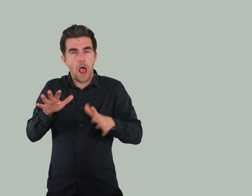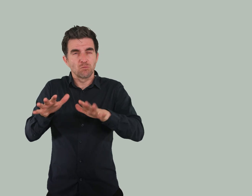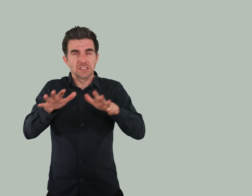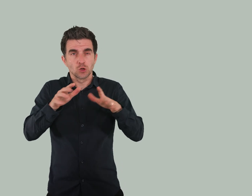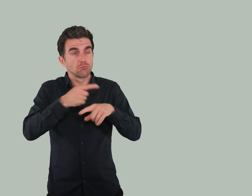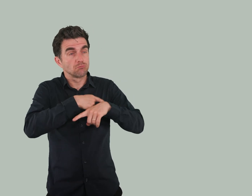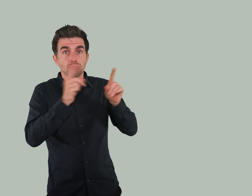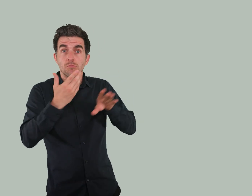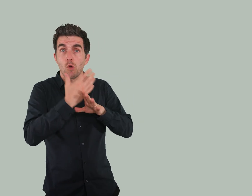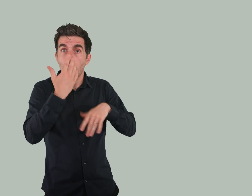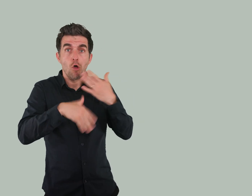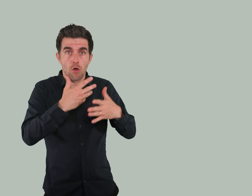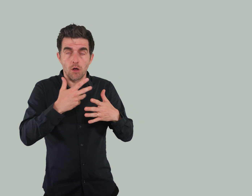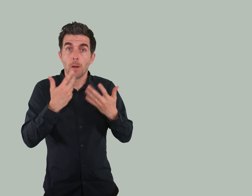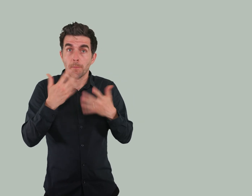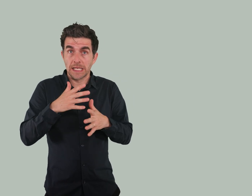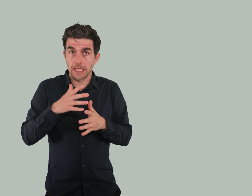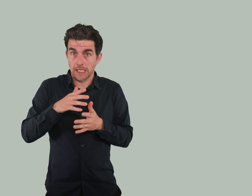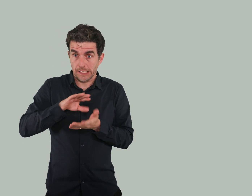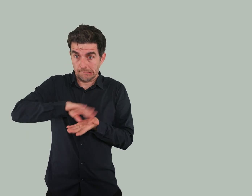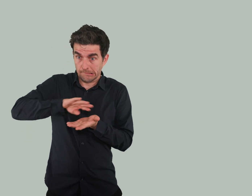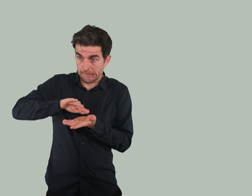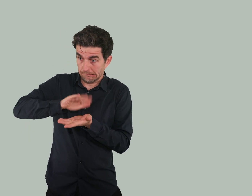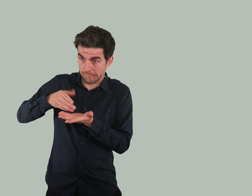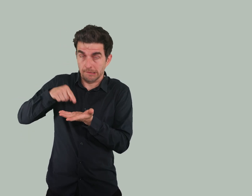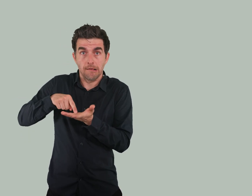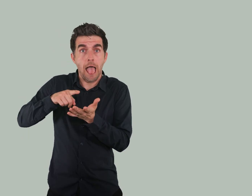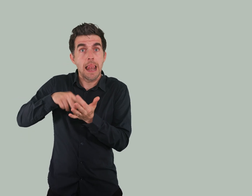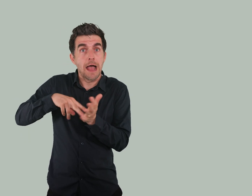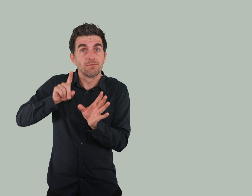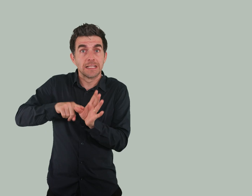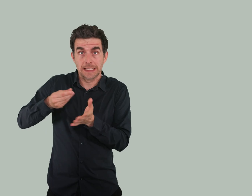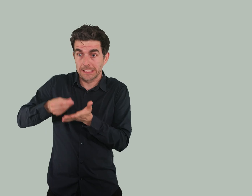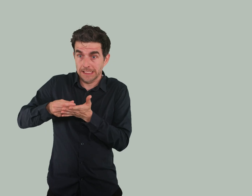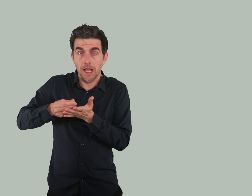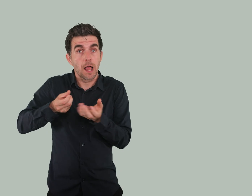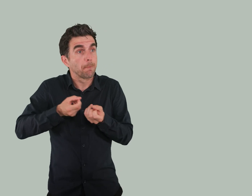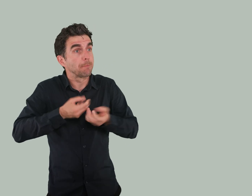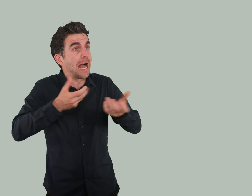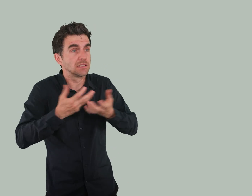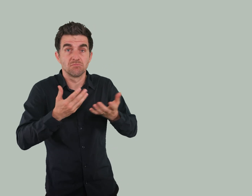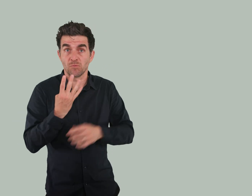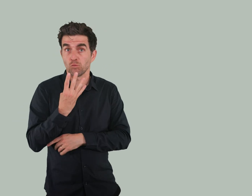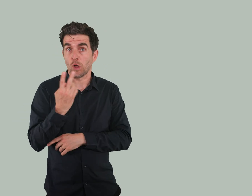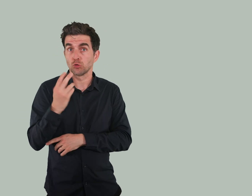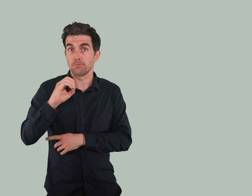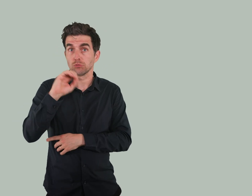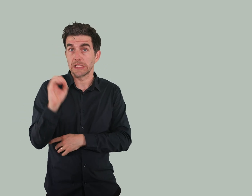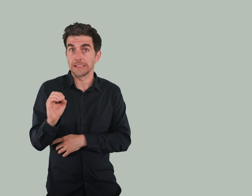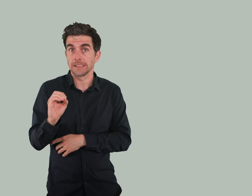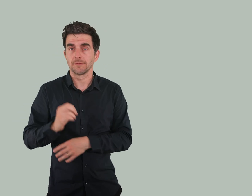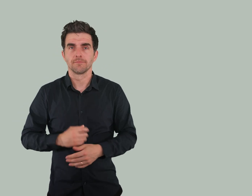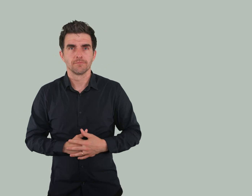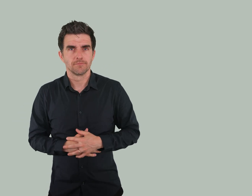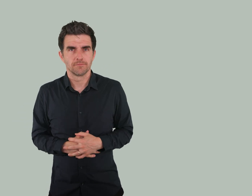On average, employers reported spending only around 42 per cent of their levy funds.